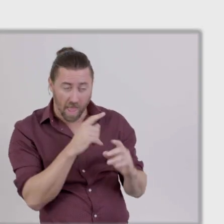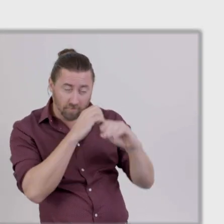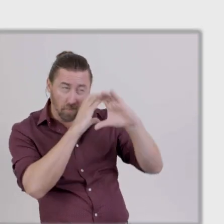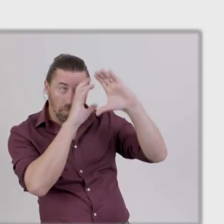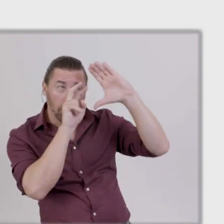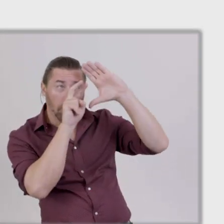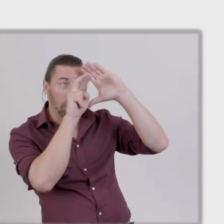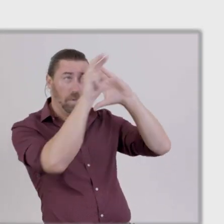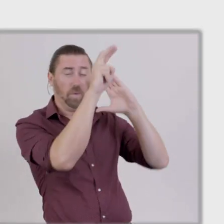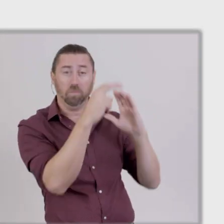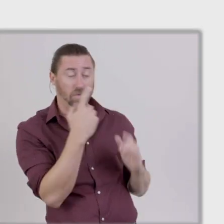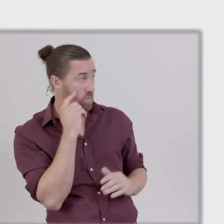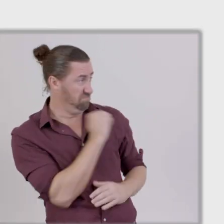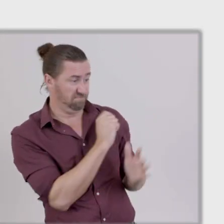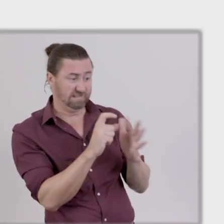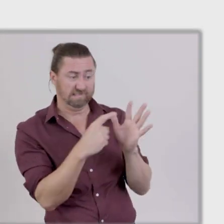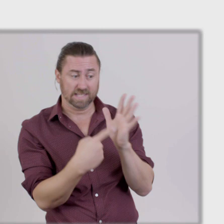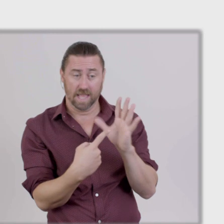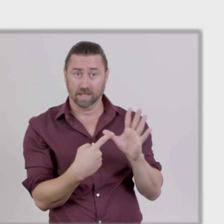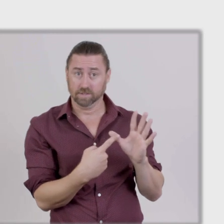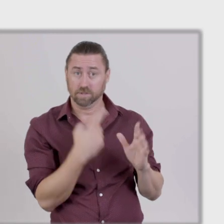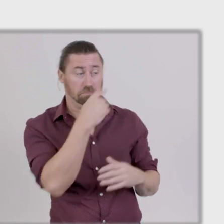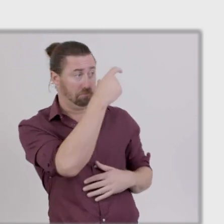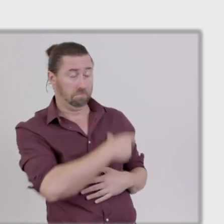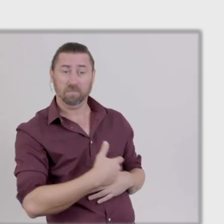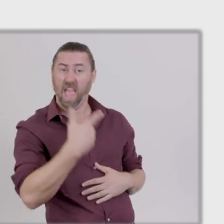The first column on this table lists the eight planets of our solar system,